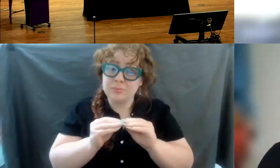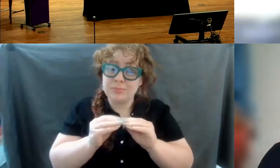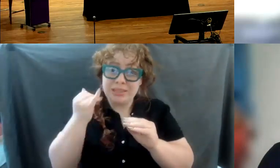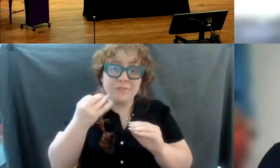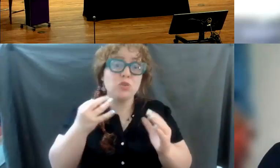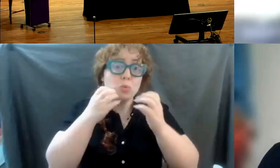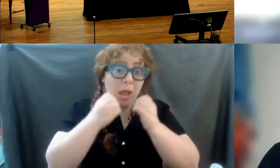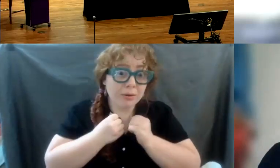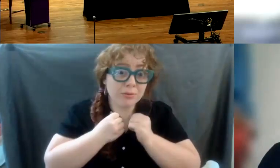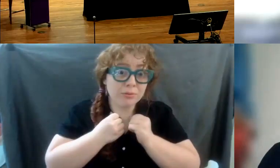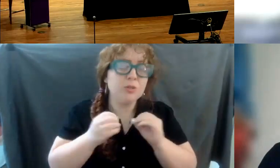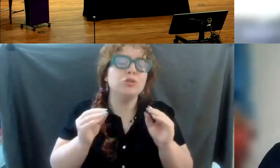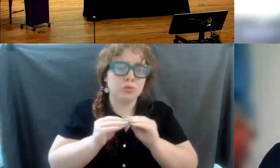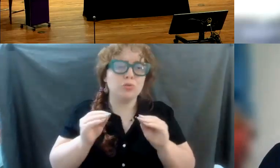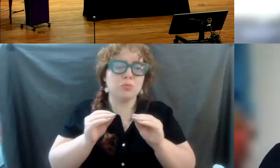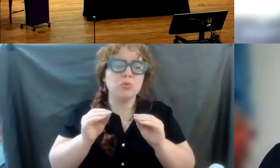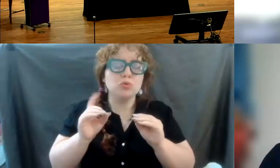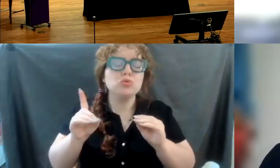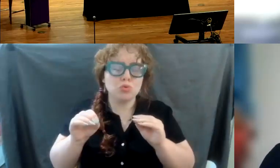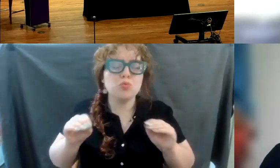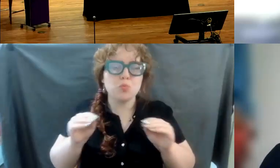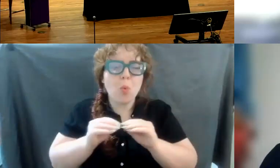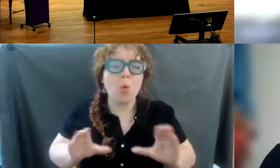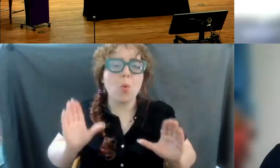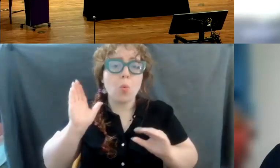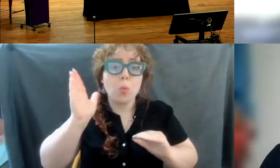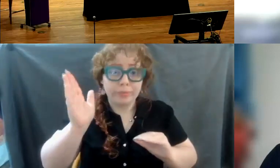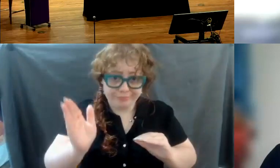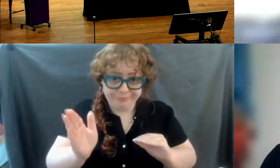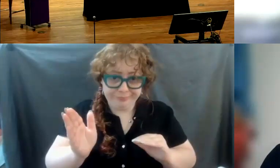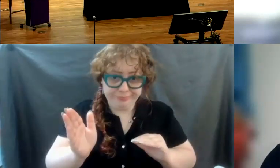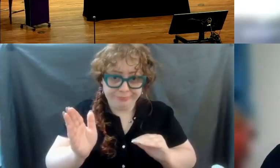So I think it's a very simple idea, but at the root of this question of